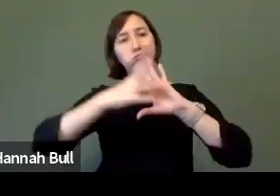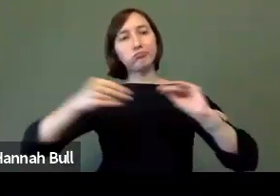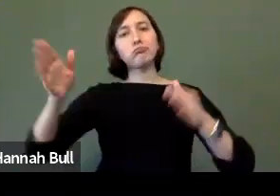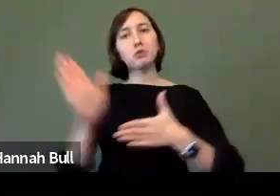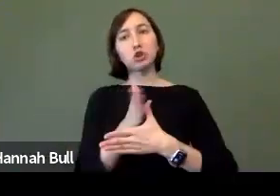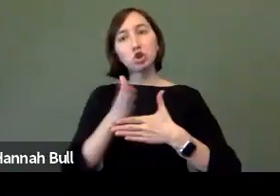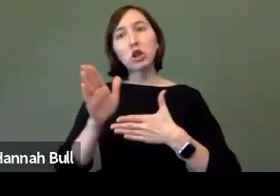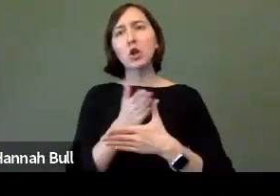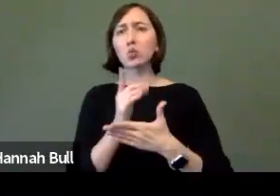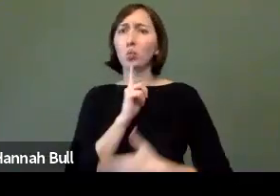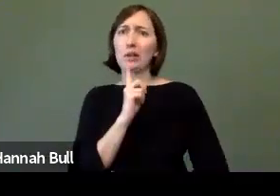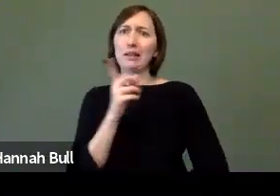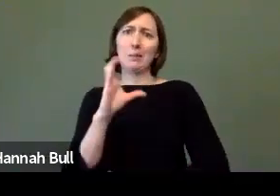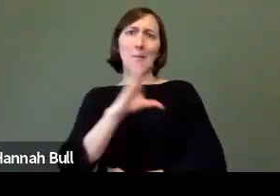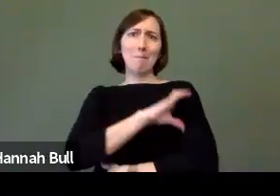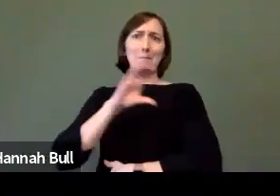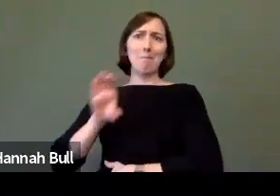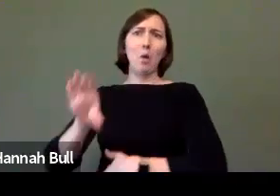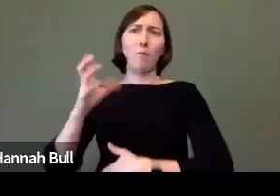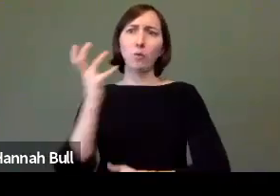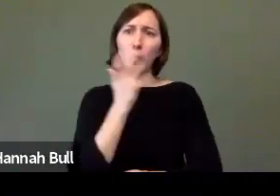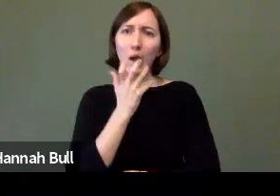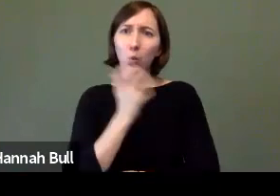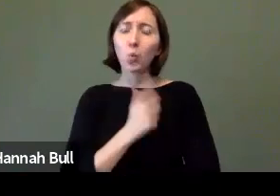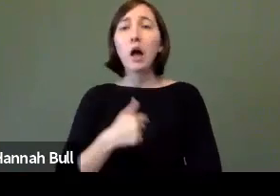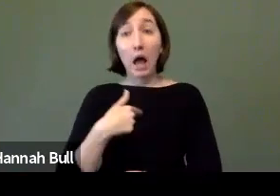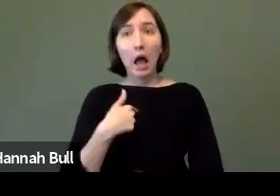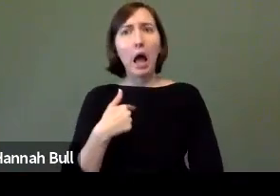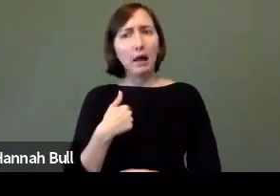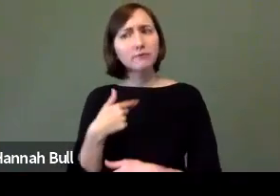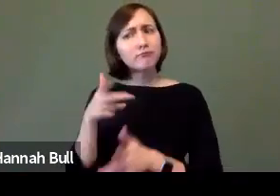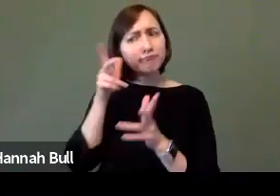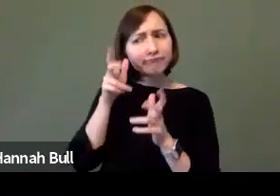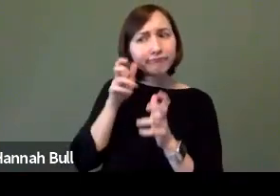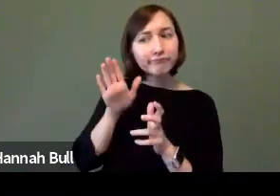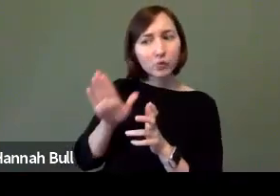I've had the privilege of listening to many institute graduates